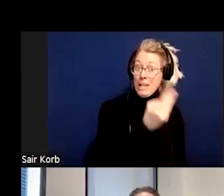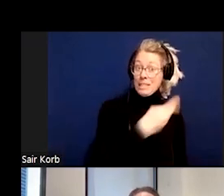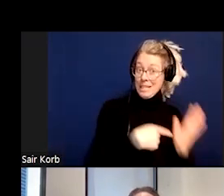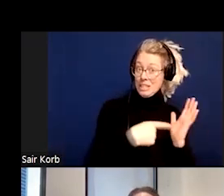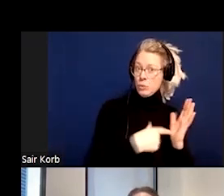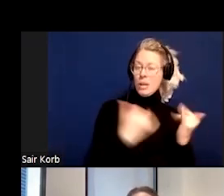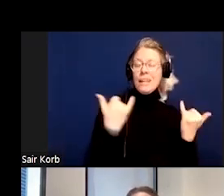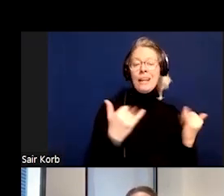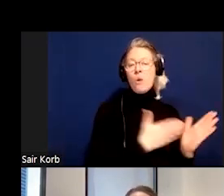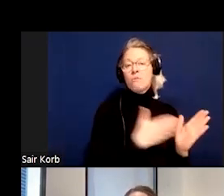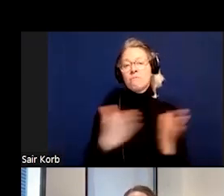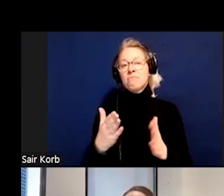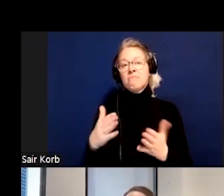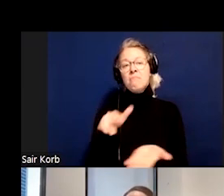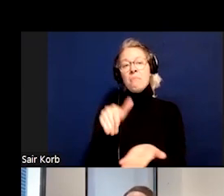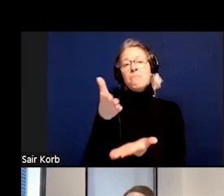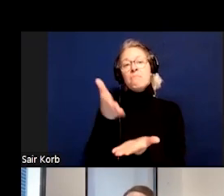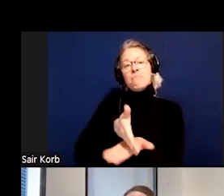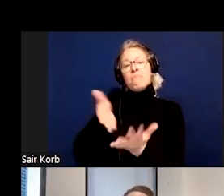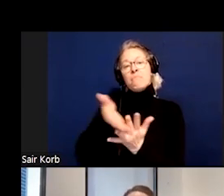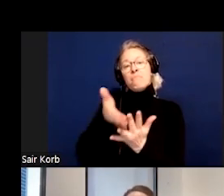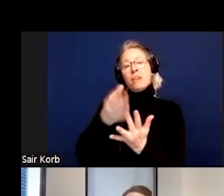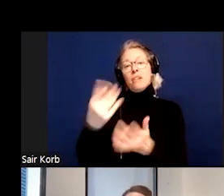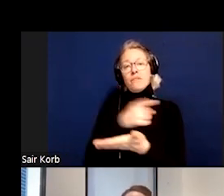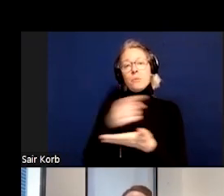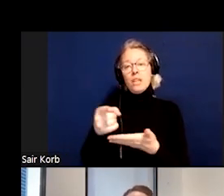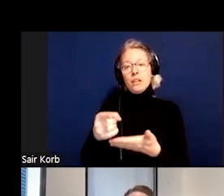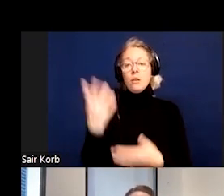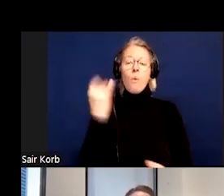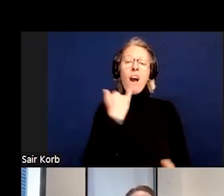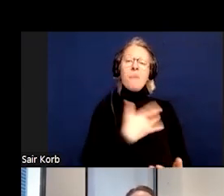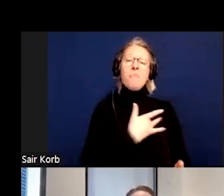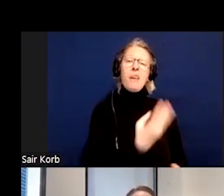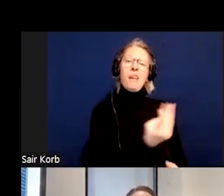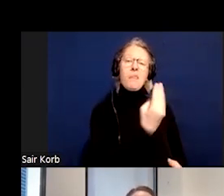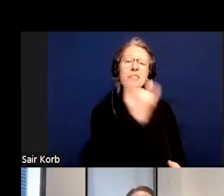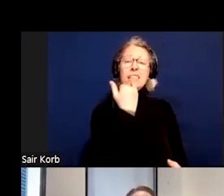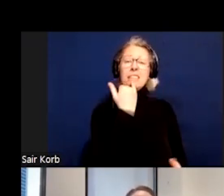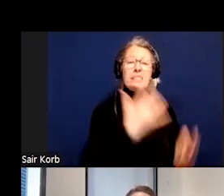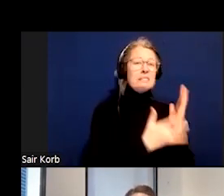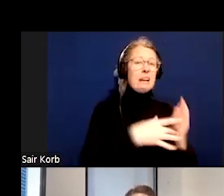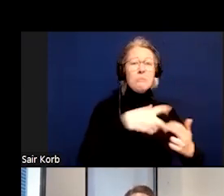that specialists are able to provide support for urgent technical issues and questions